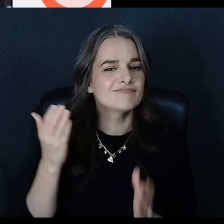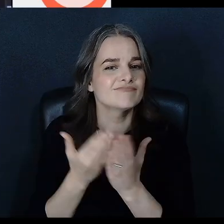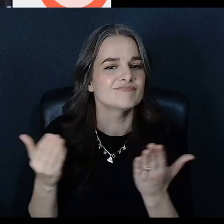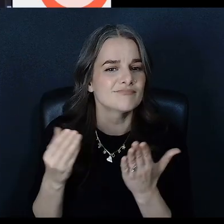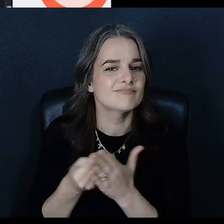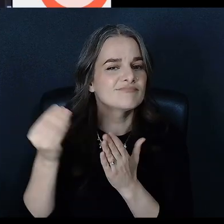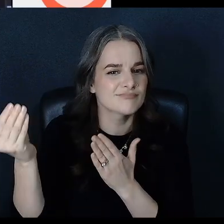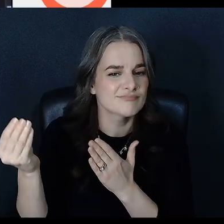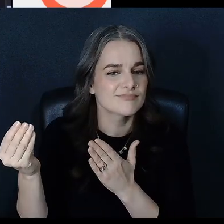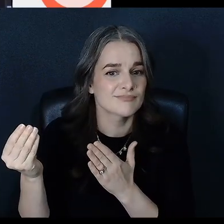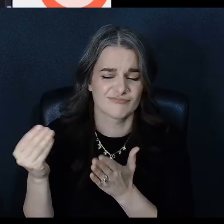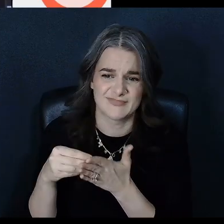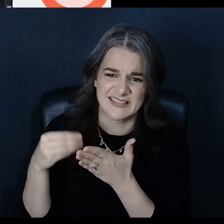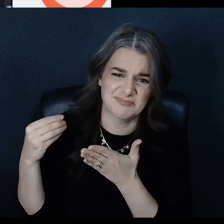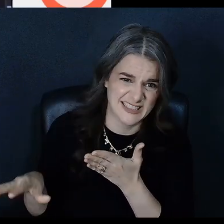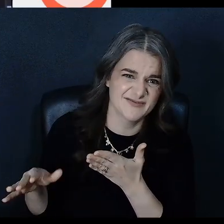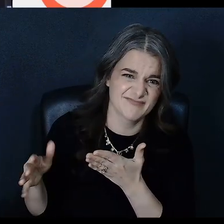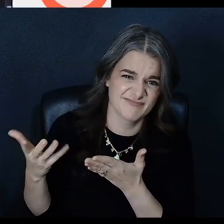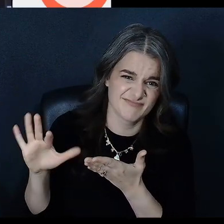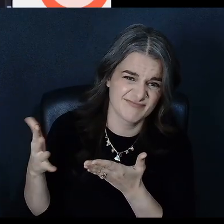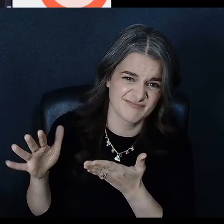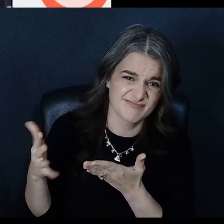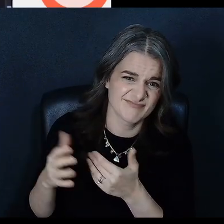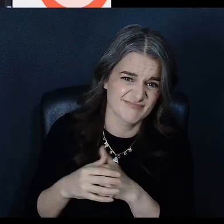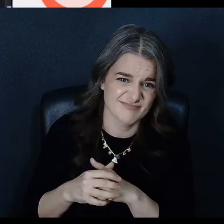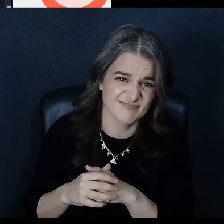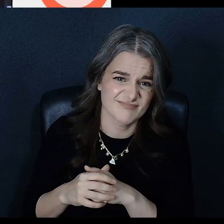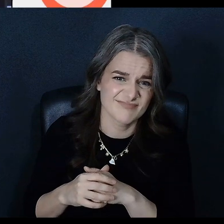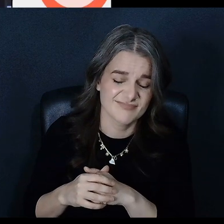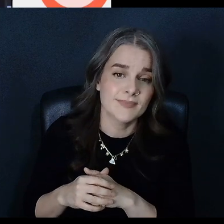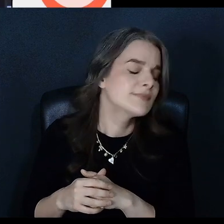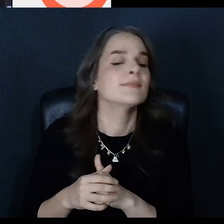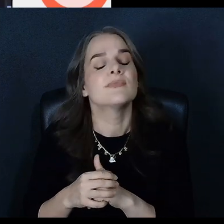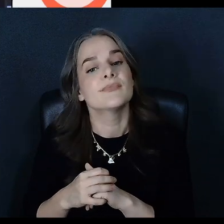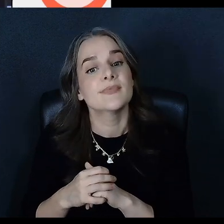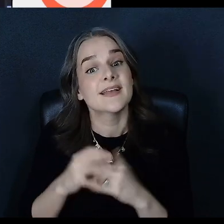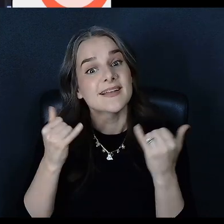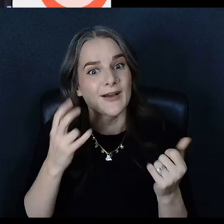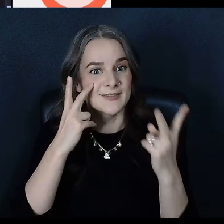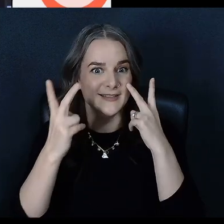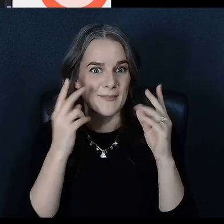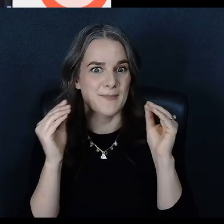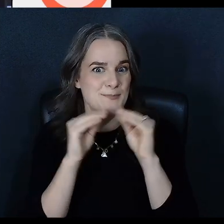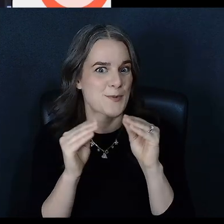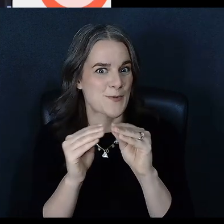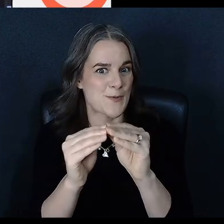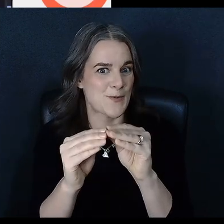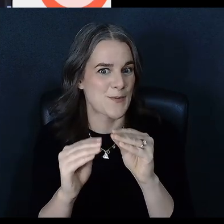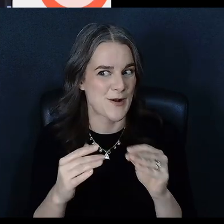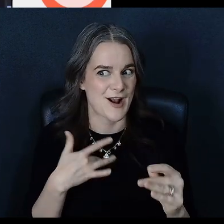thousand dollars potentially. What we're now seeing, which is exciting-- picture on the left--